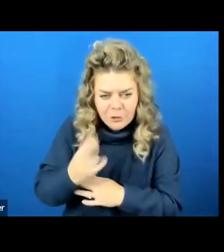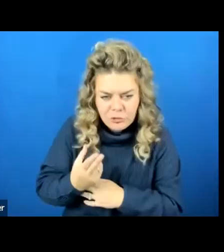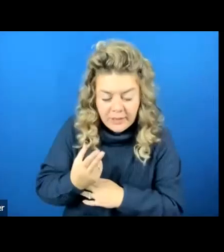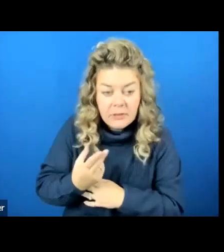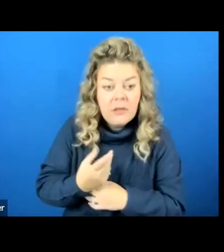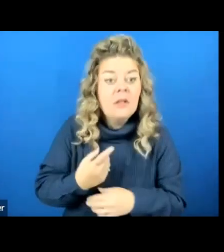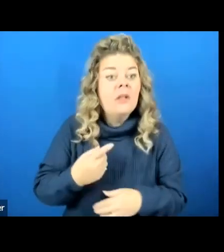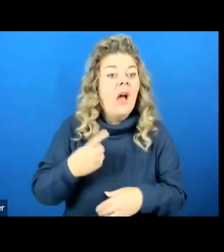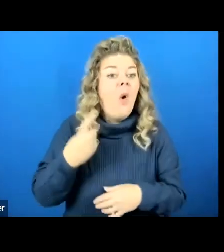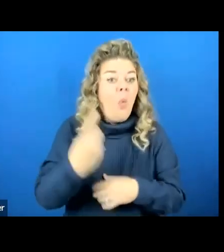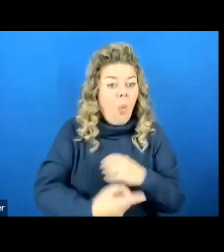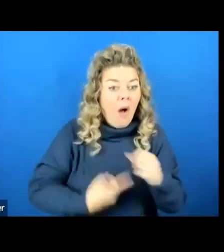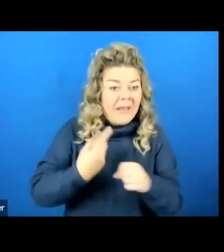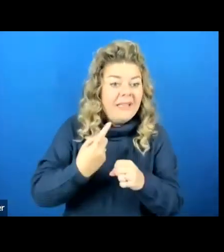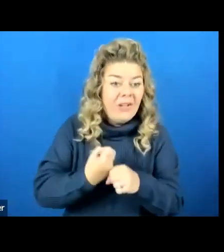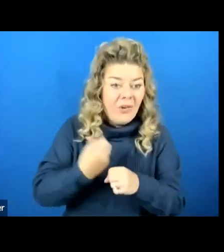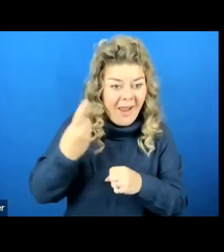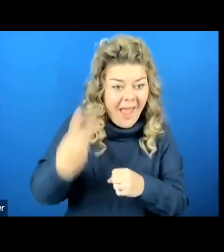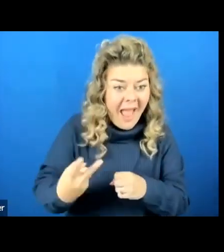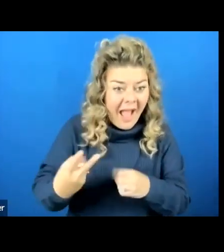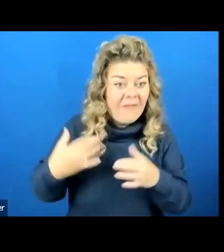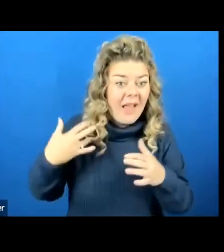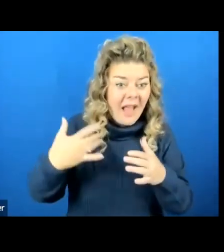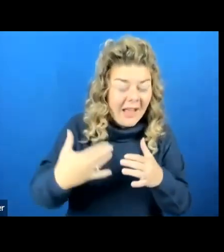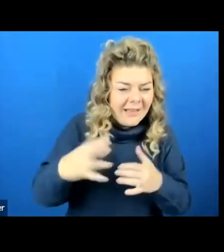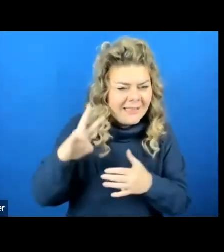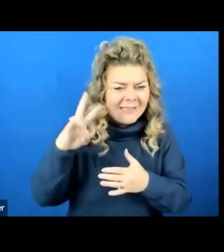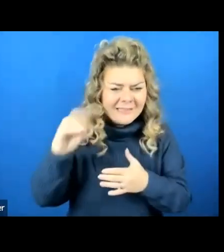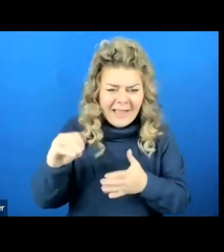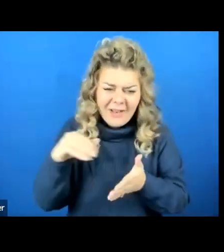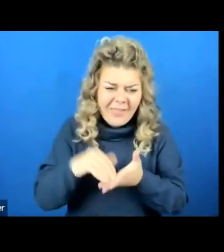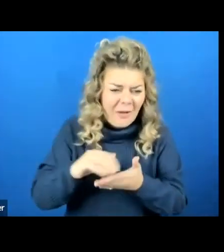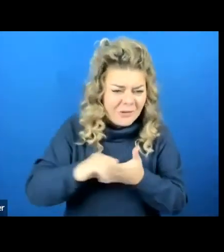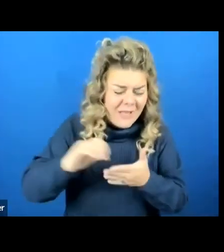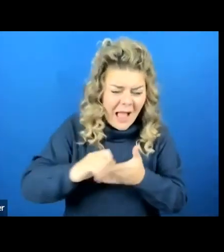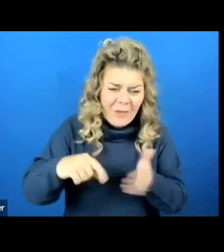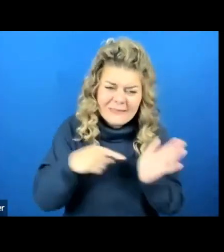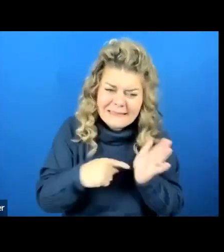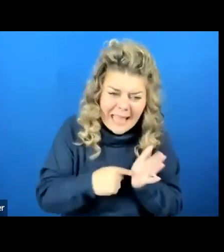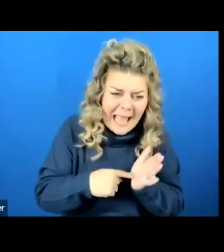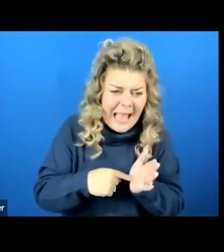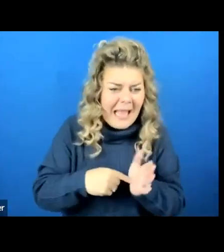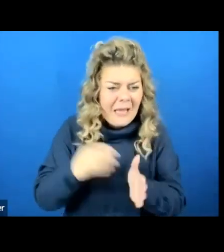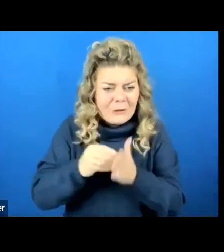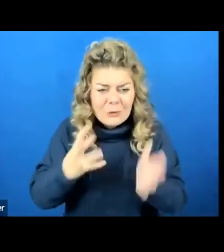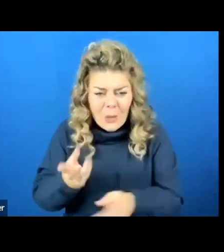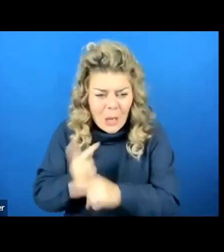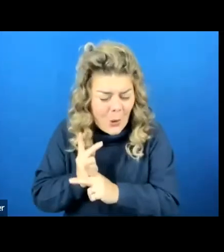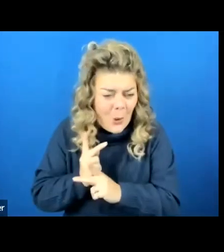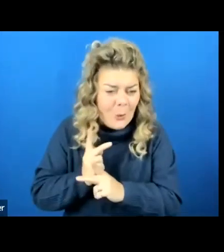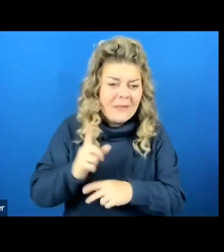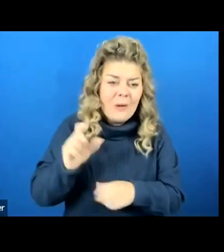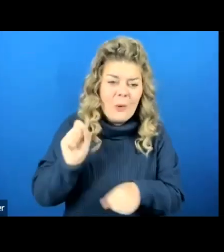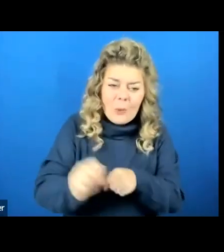and a half years in, I was $70,000 in student loan debt working 20 hours a week with no health insurance